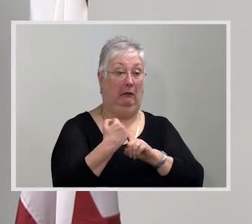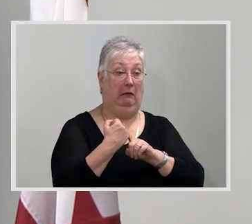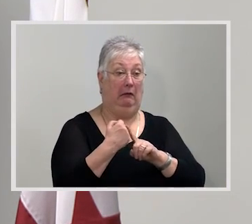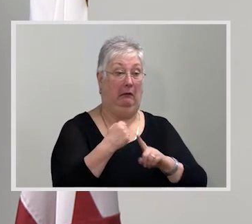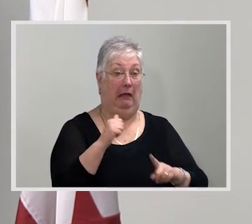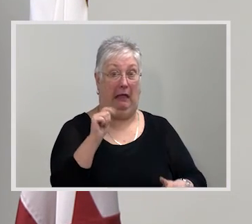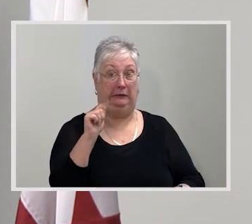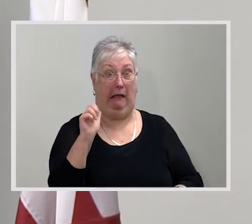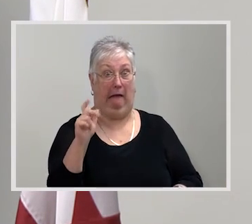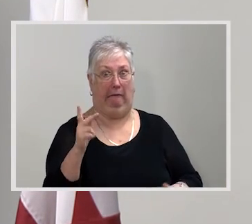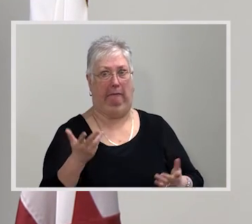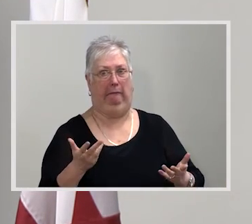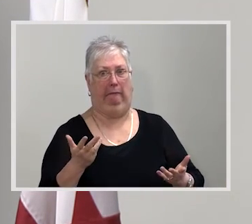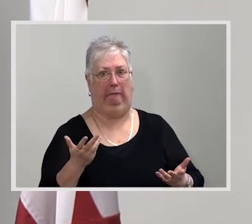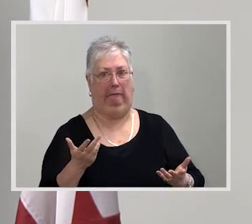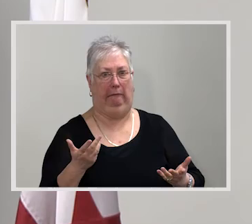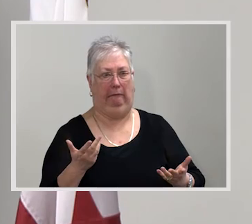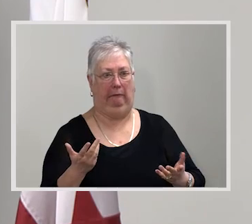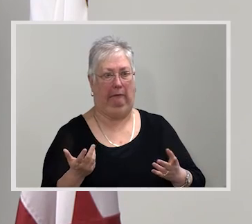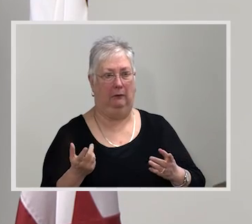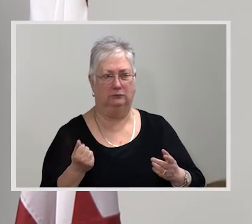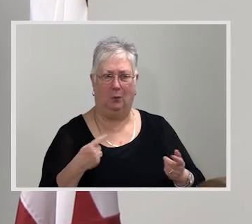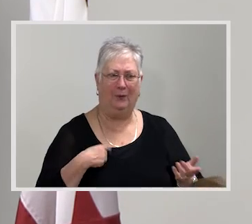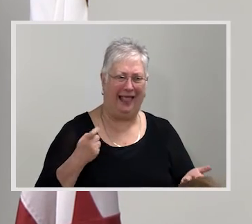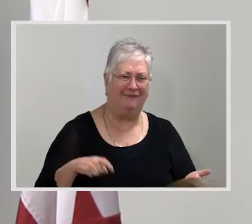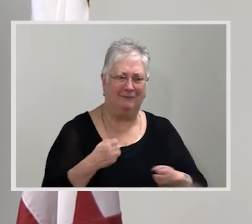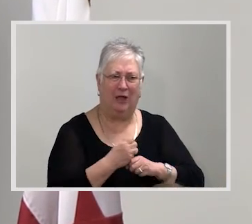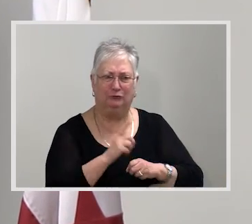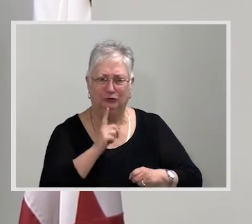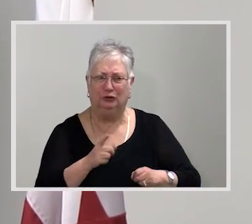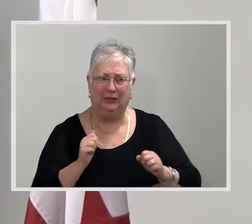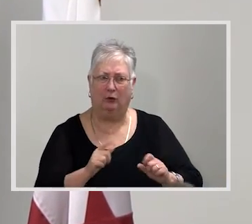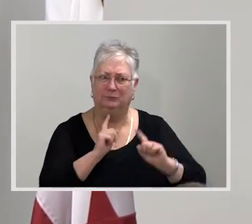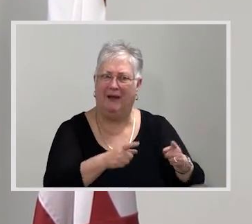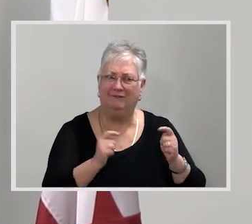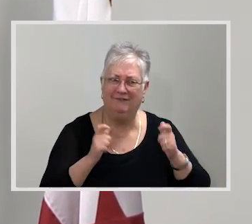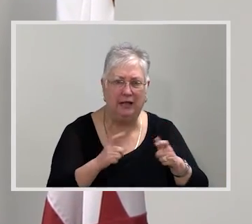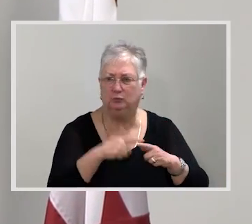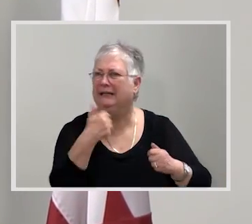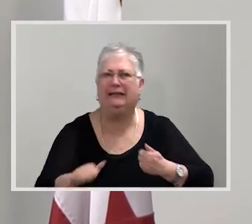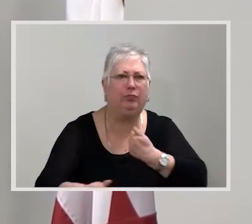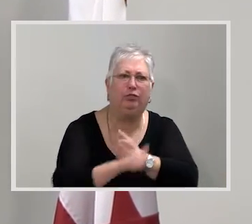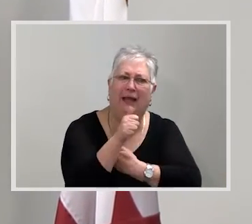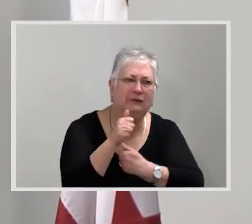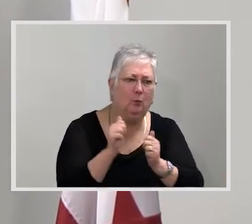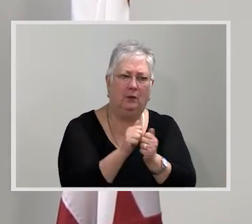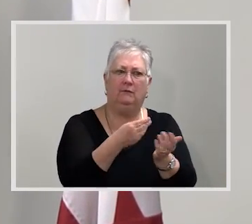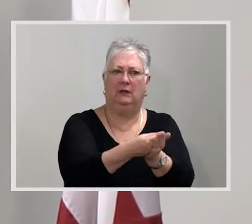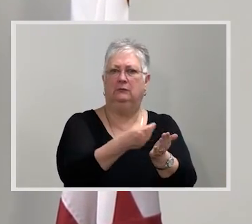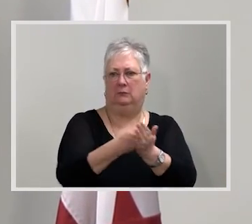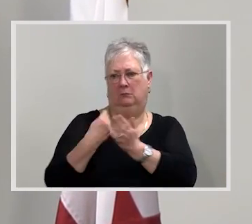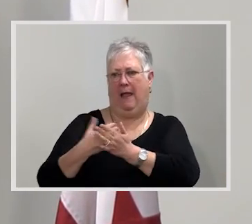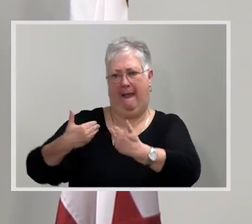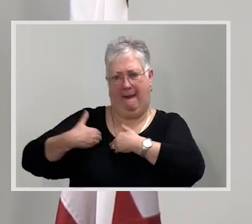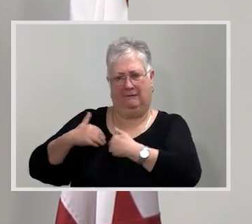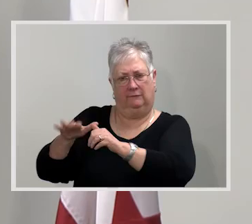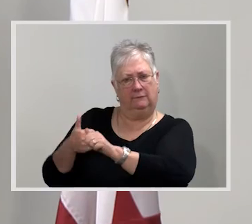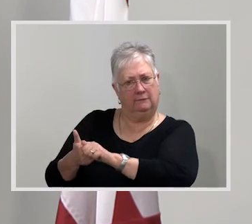RESPOND TO ANY THREAT IN THE MOST FISCALLY RESPONSIBLE WAY. AND THAT'S THE WAY WE'RE MOVING FORWARD.